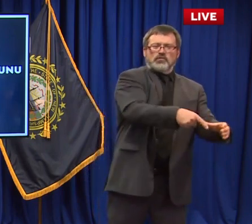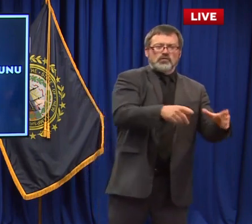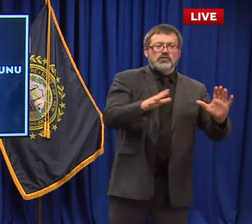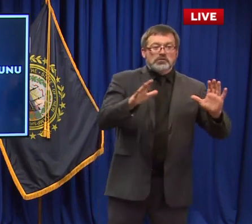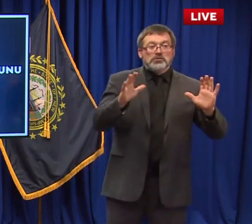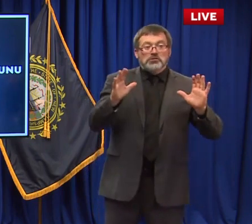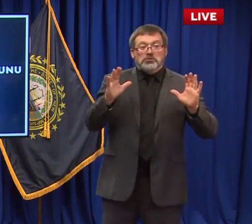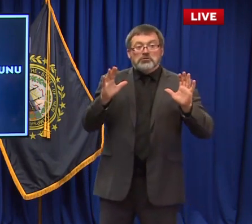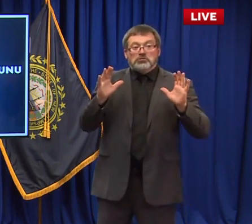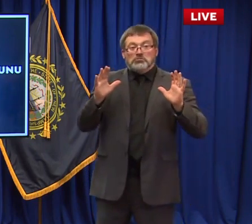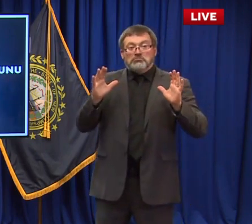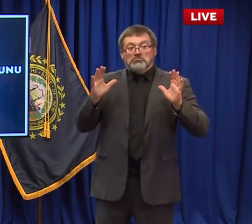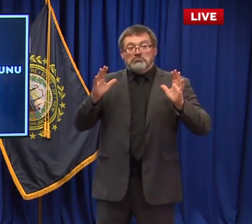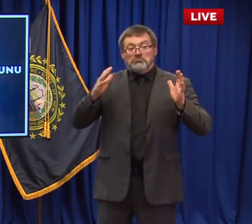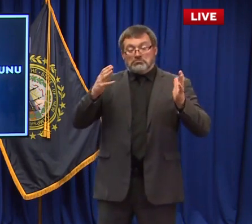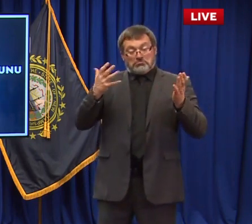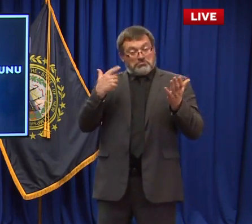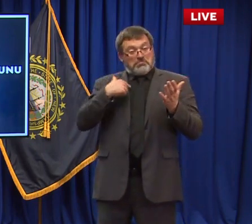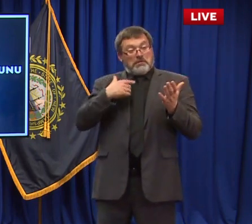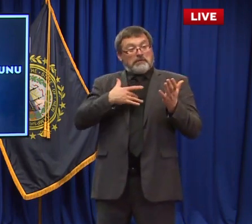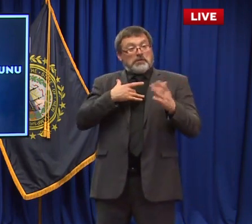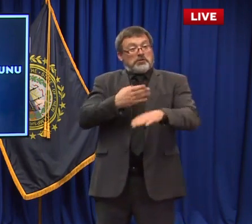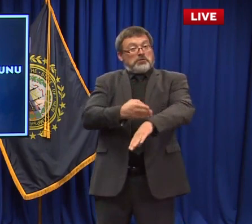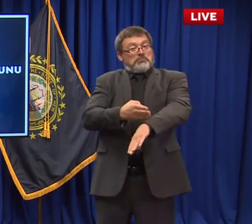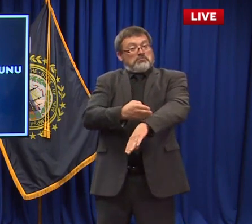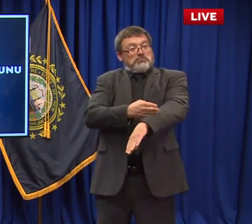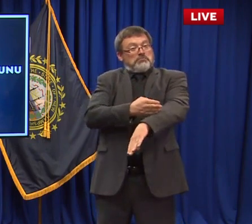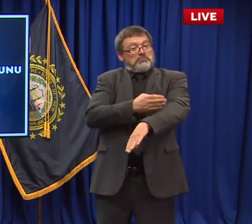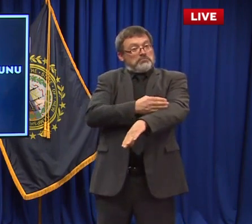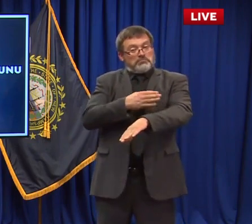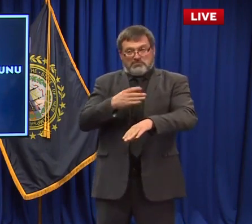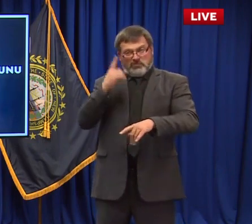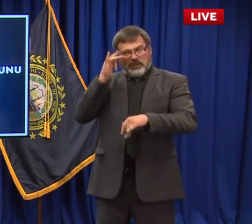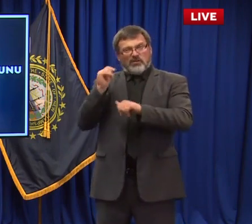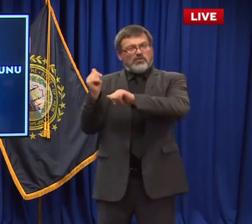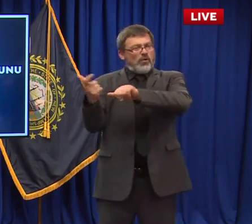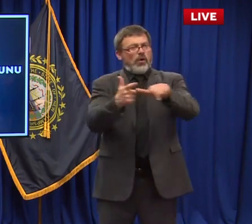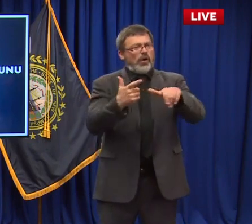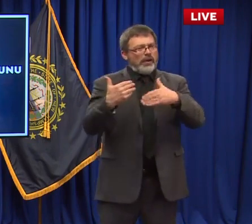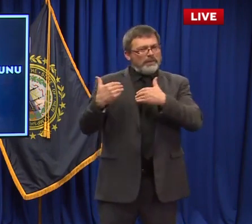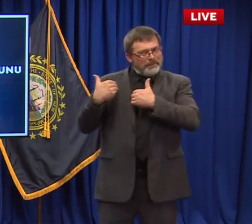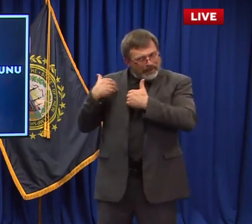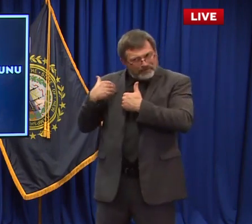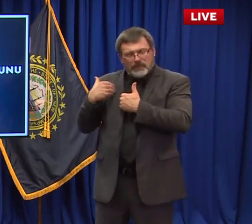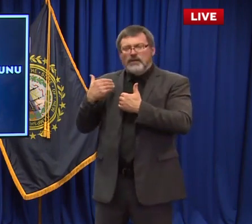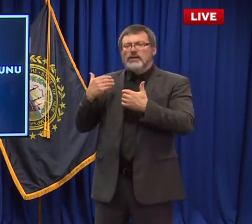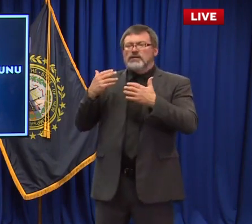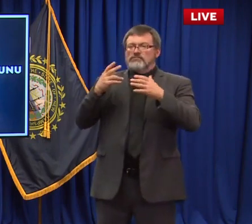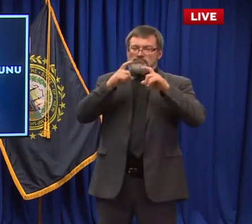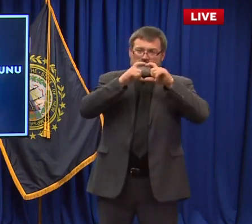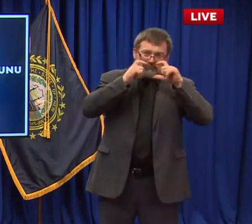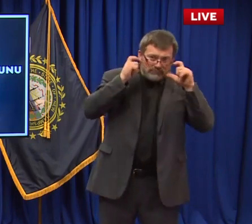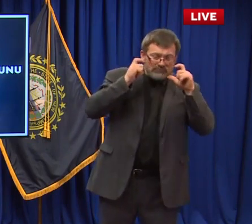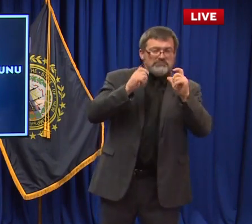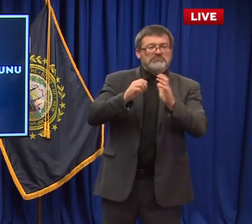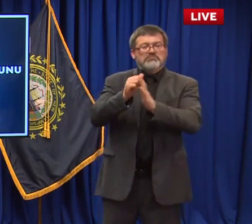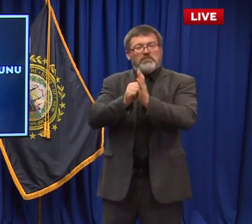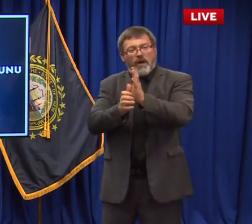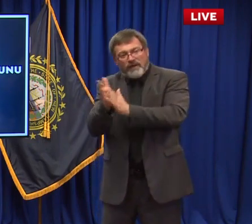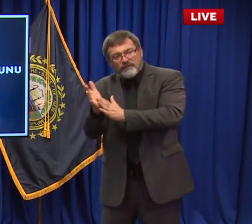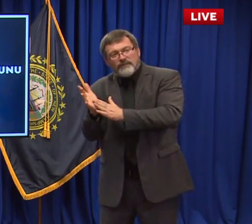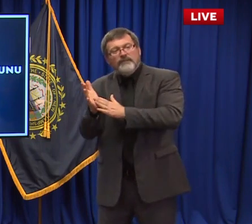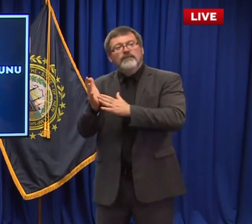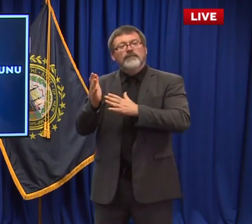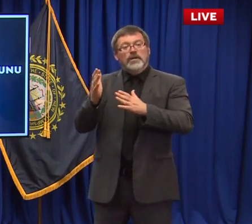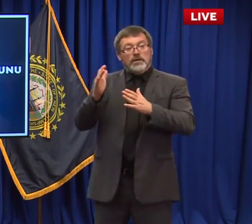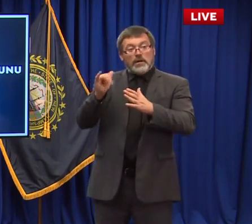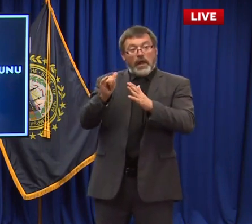I DON’T THINK WE HAVE LOOKED AT IT FROM A STATEWIDE PERSPECTIVE, BUT OBVIOUSLY, THERE’S A STRONG MESSAGE I THINK SHOULD BE BORNE OUT OF YOUR RUSSIAN.